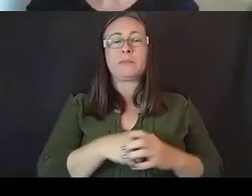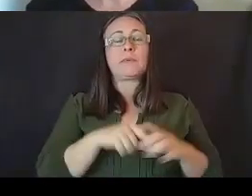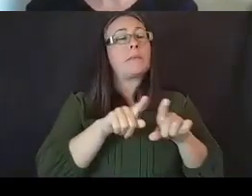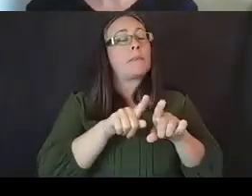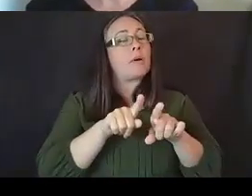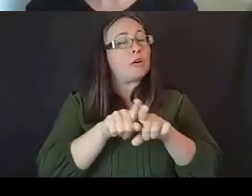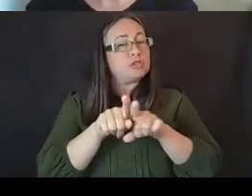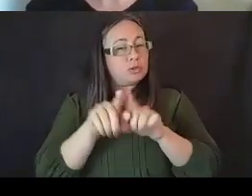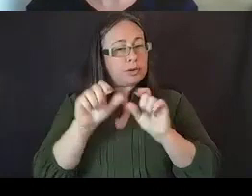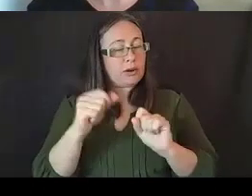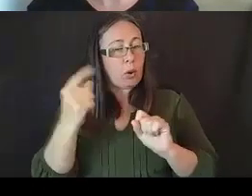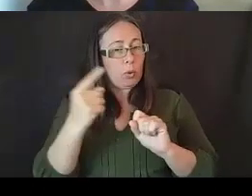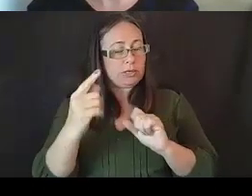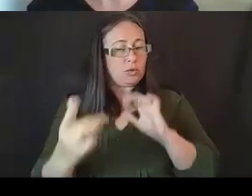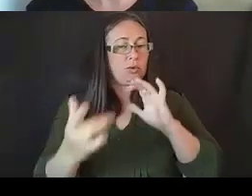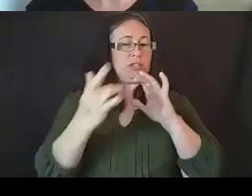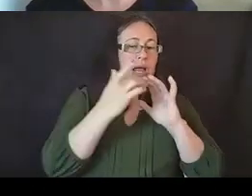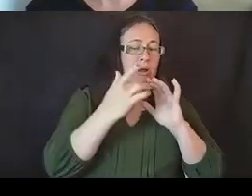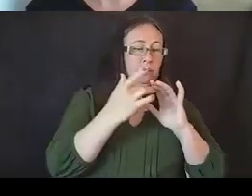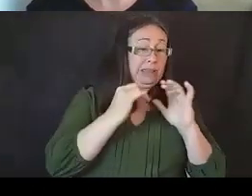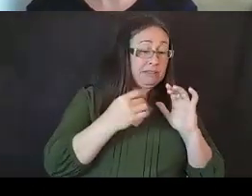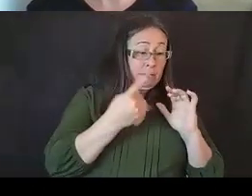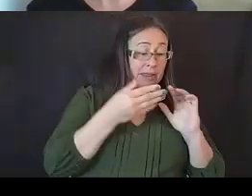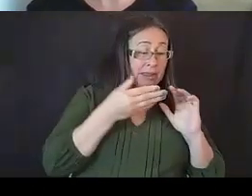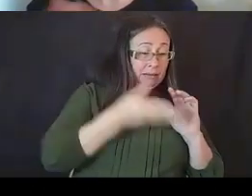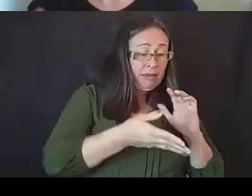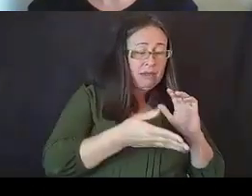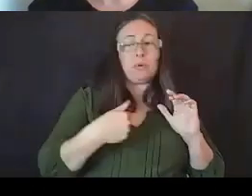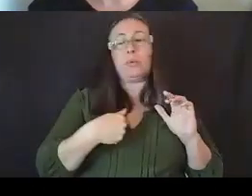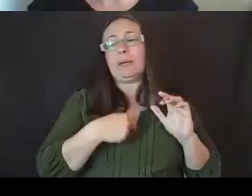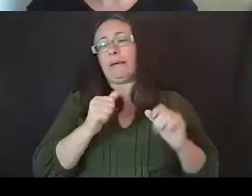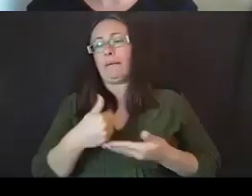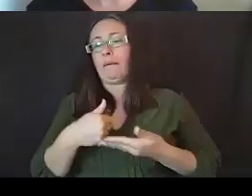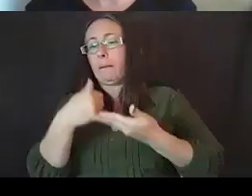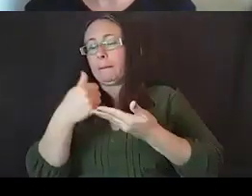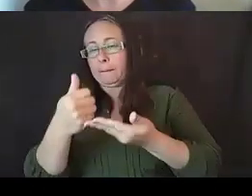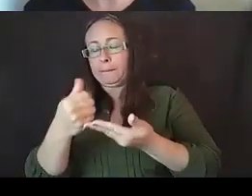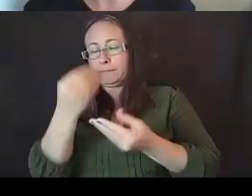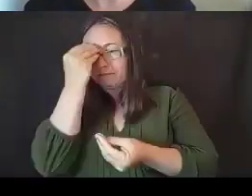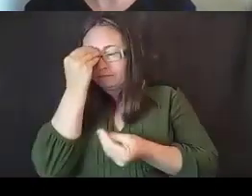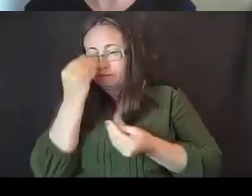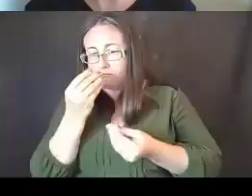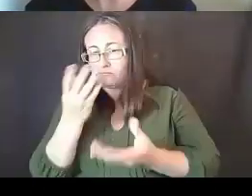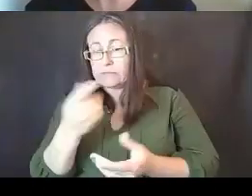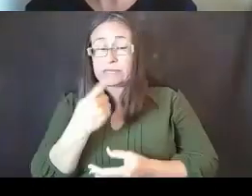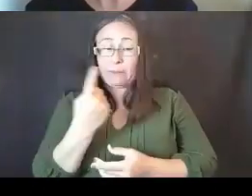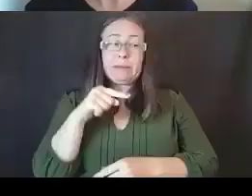if you want to know if something exists, we can help tell you if something exists and point you to it,